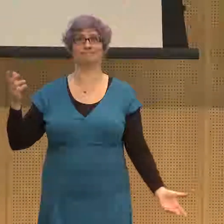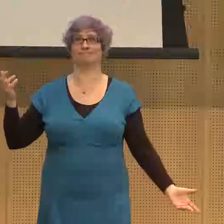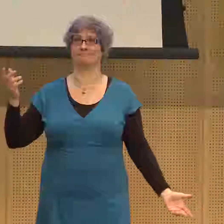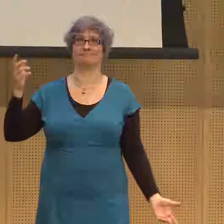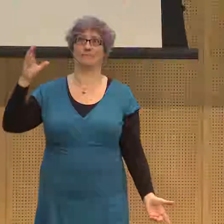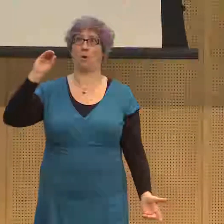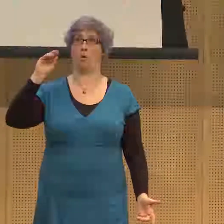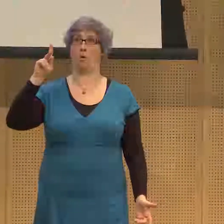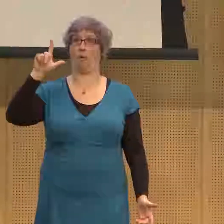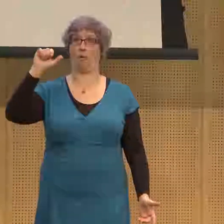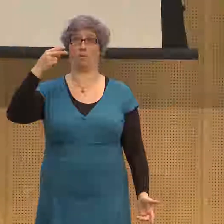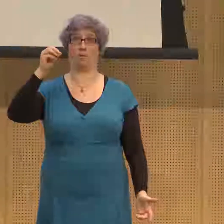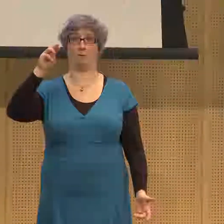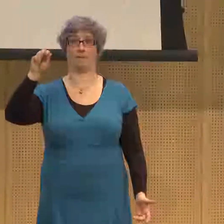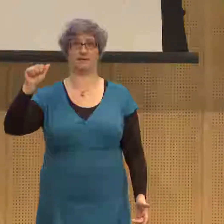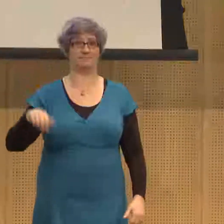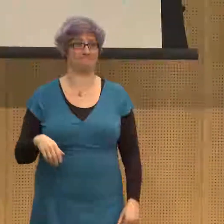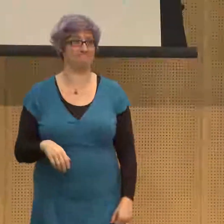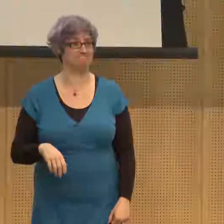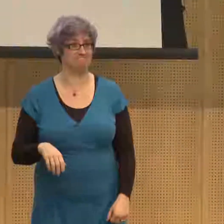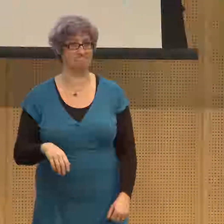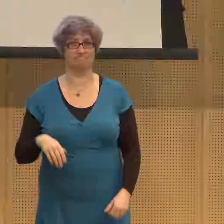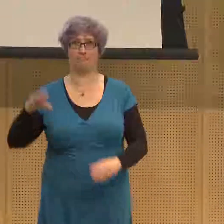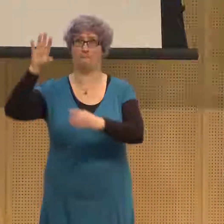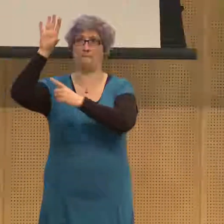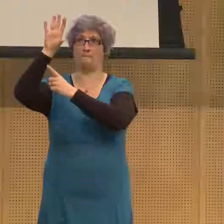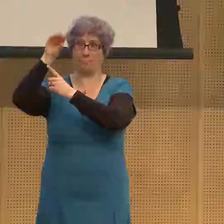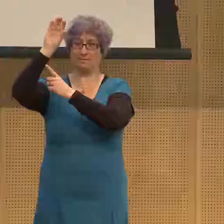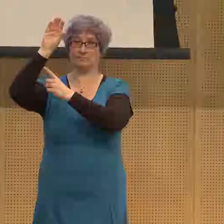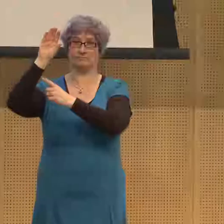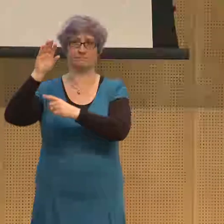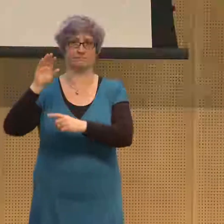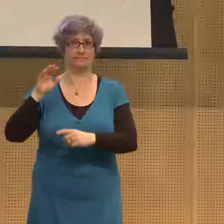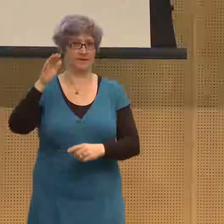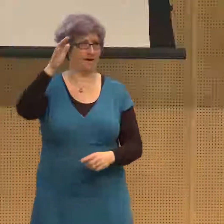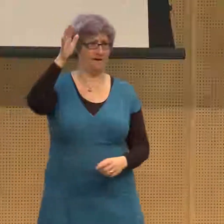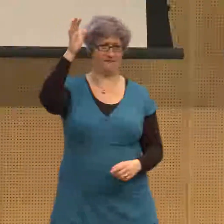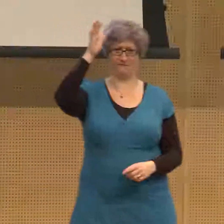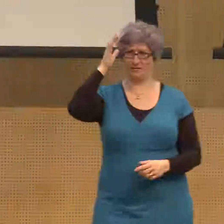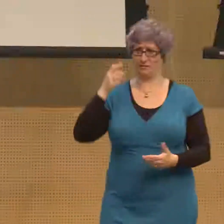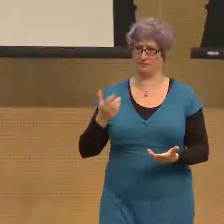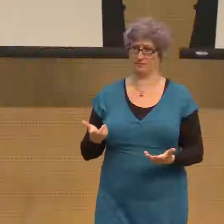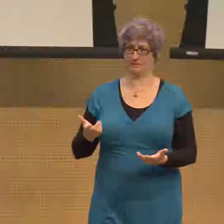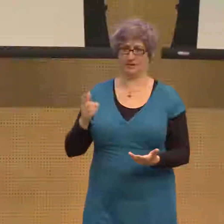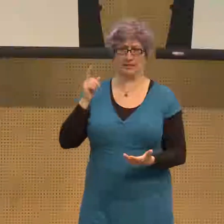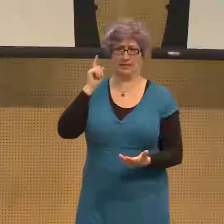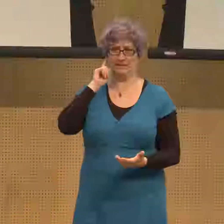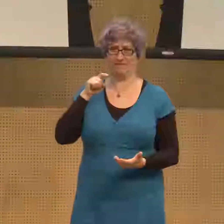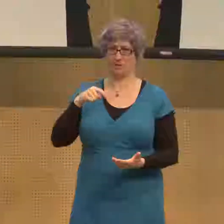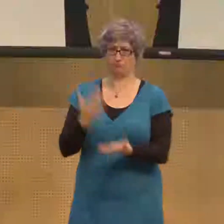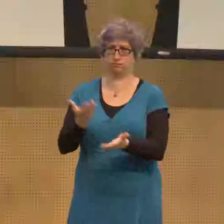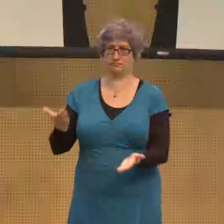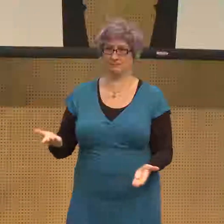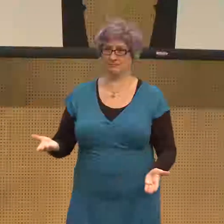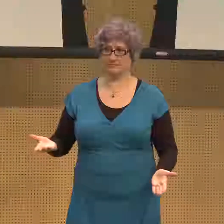We'd pull over and see a "Welcome To Oklahoma" sign. We'd take a picture.